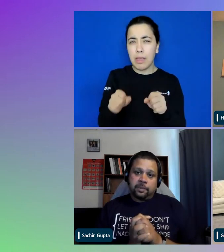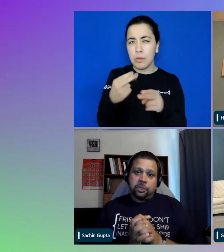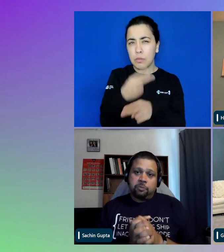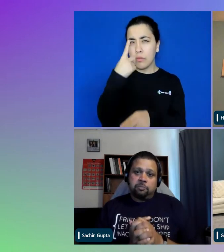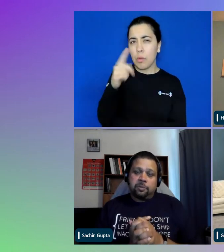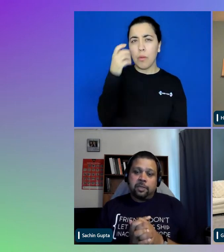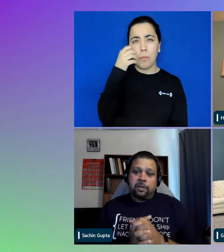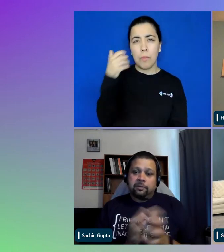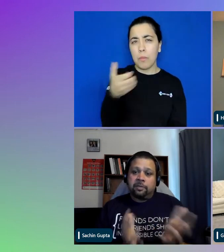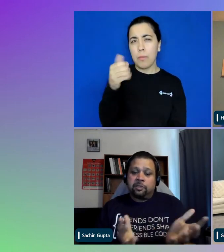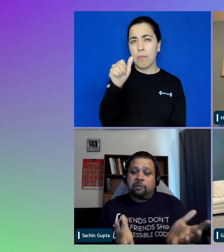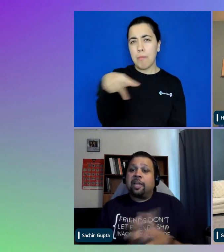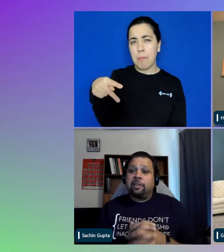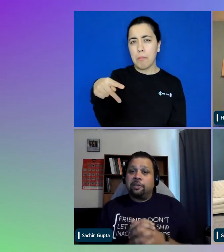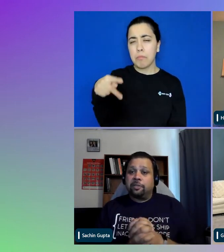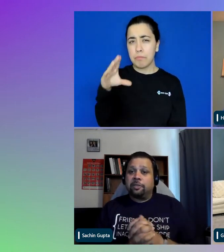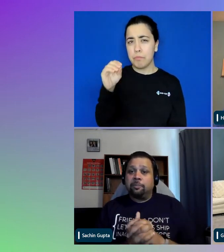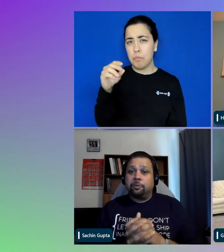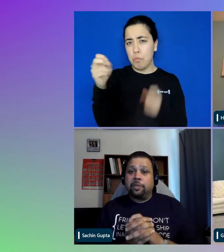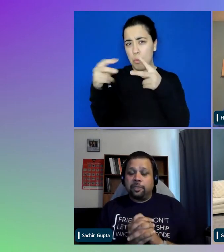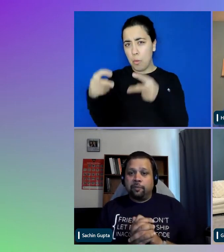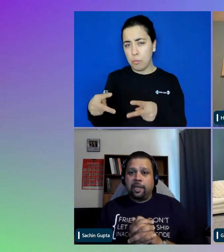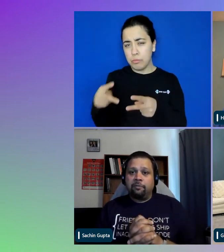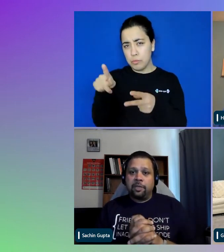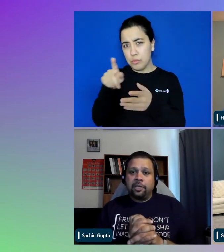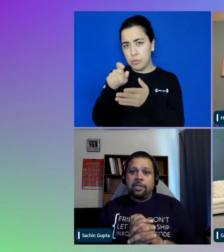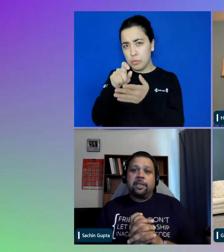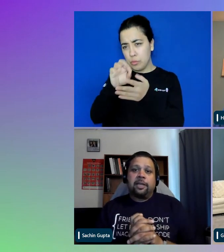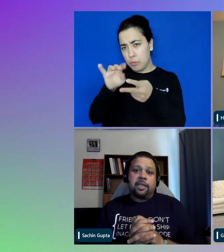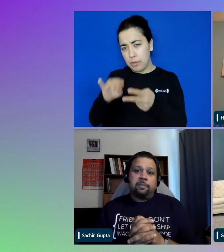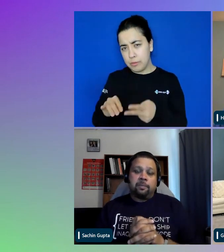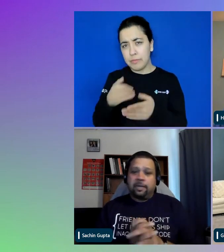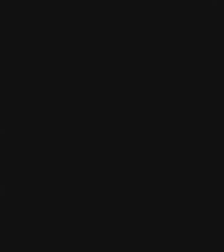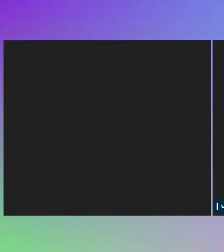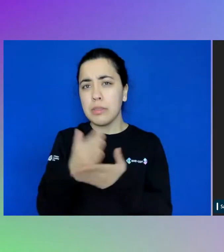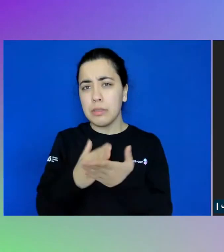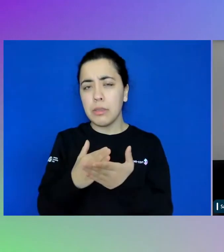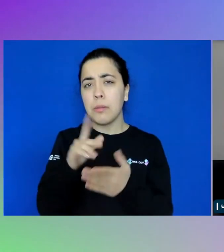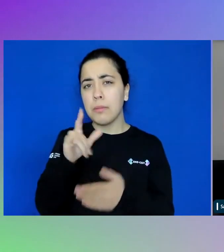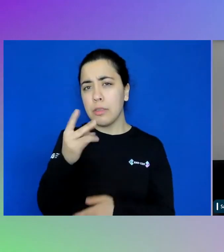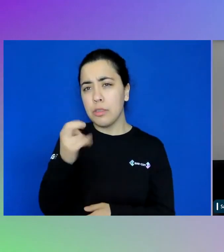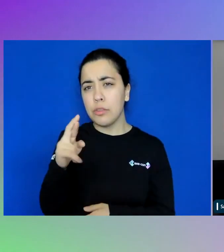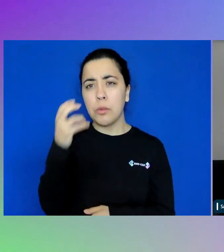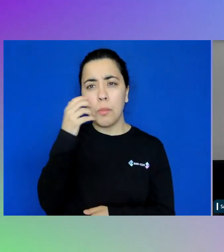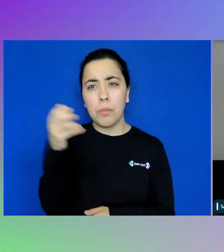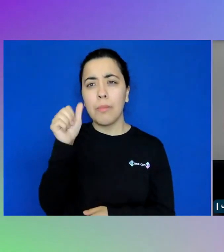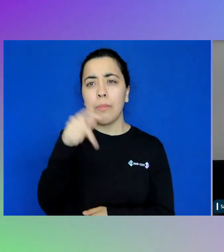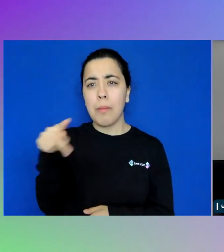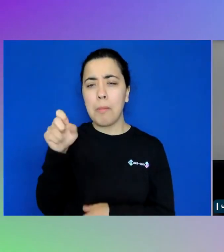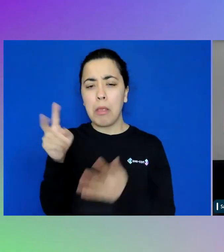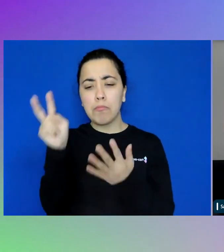there's the react linter component that we have that can be applied. Of course, the coverage that we have for mobile